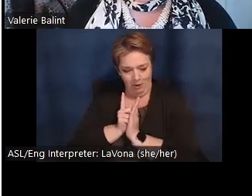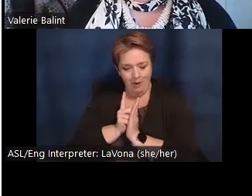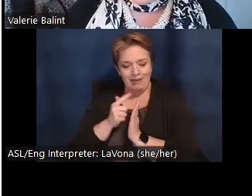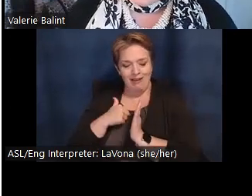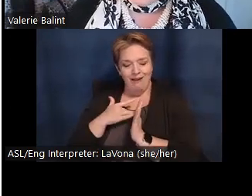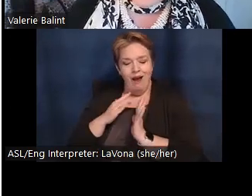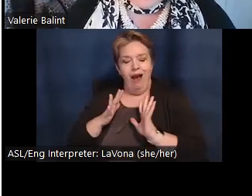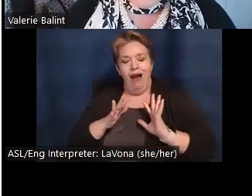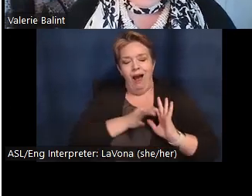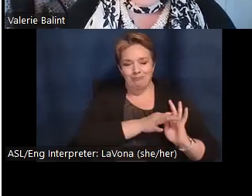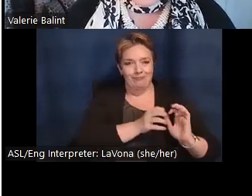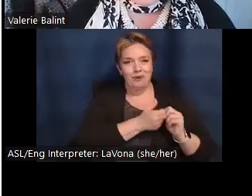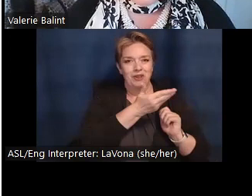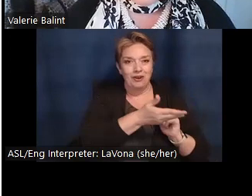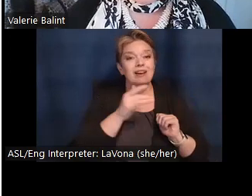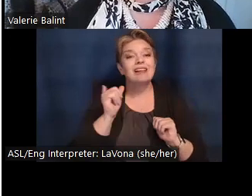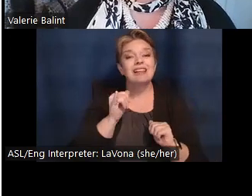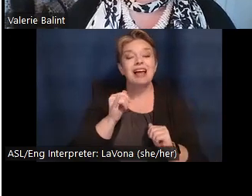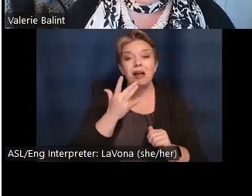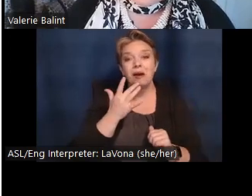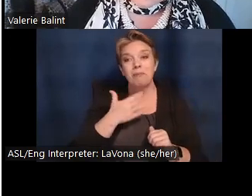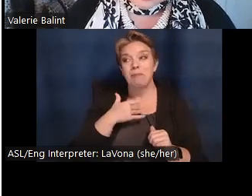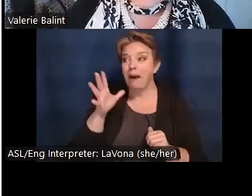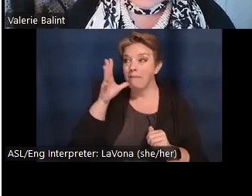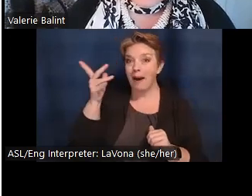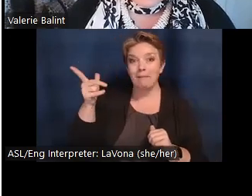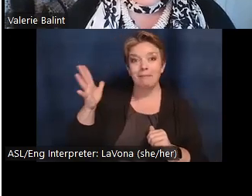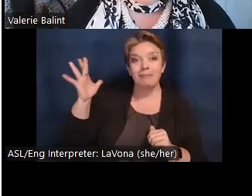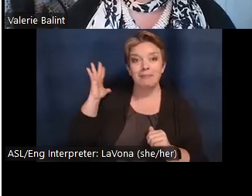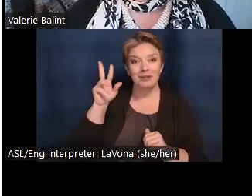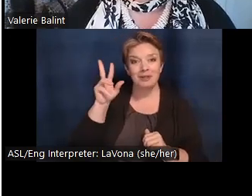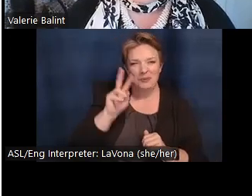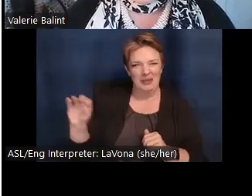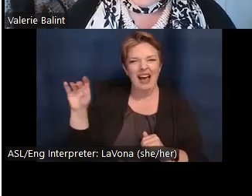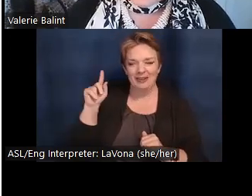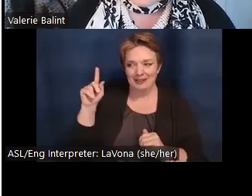such as the birthday presentation by my mother in the early 2000s of the newly published letters